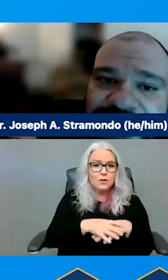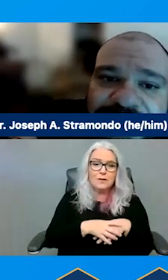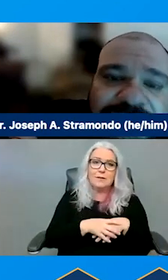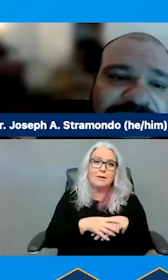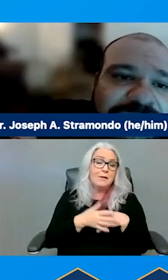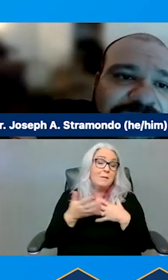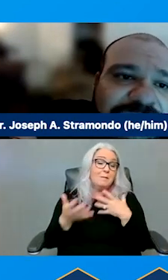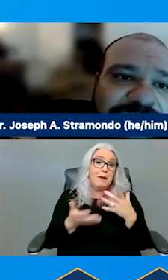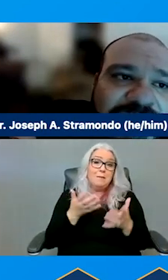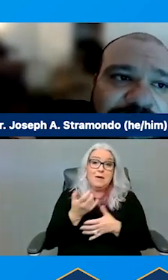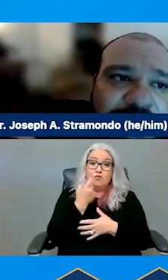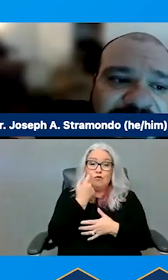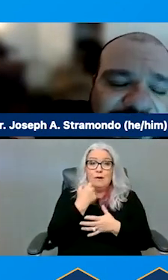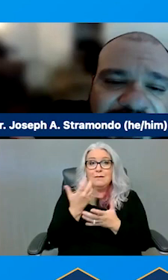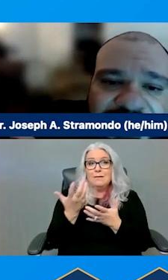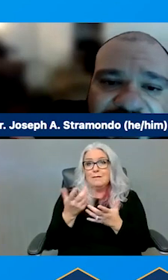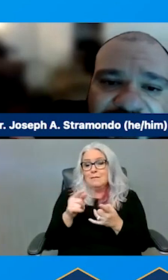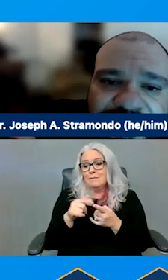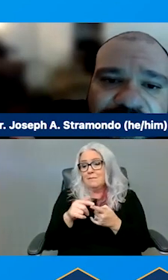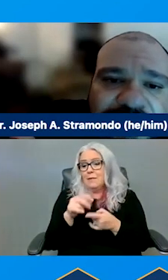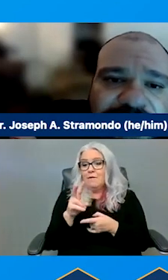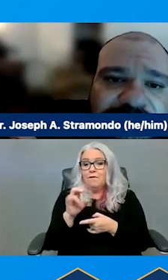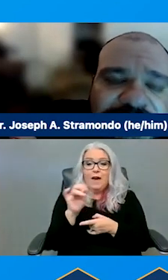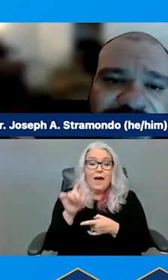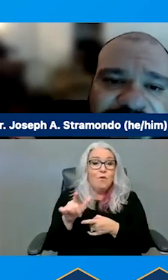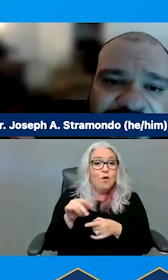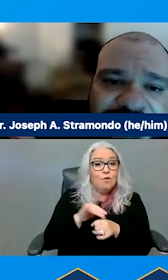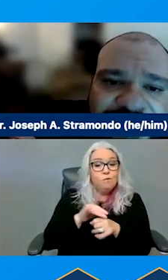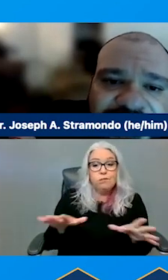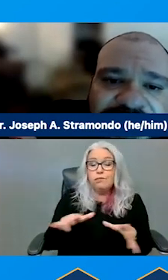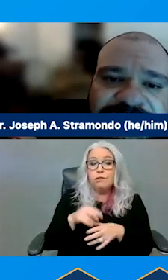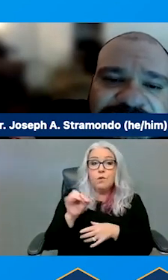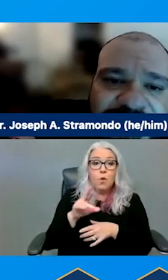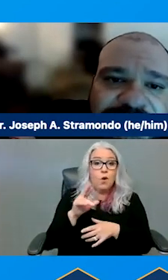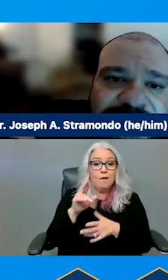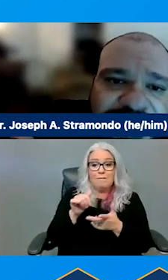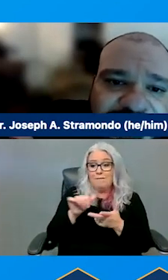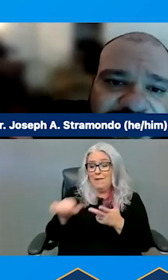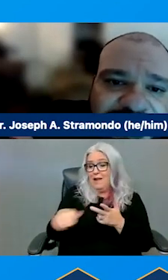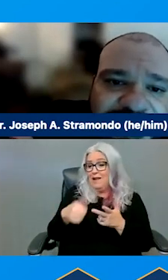it's something like a viral pandemic or something else.